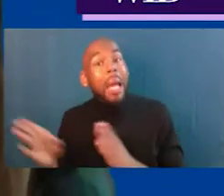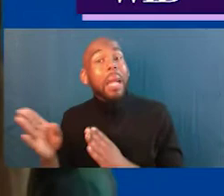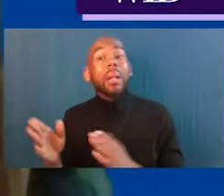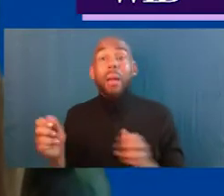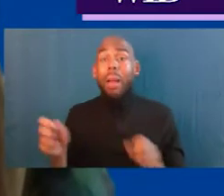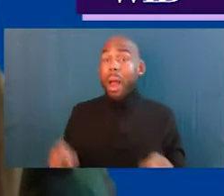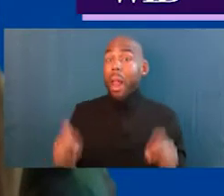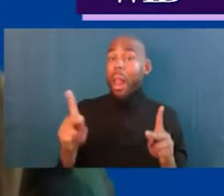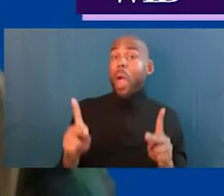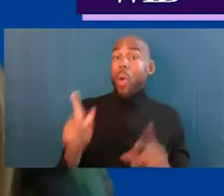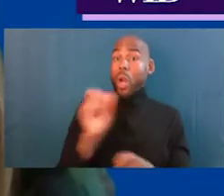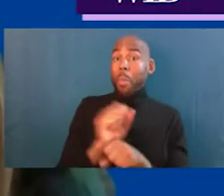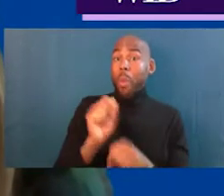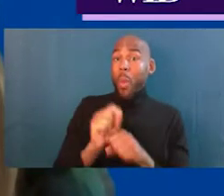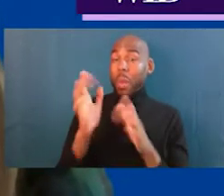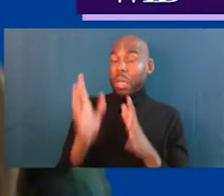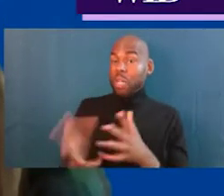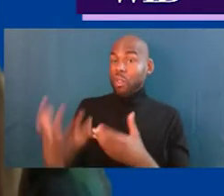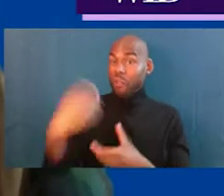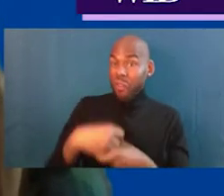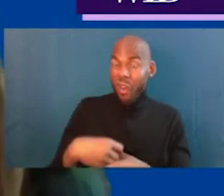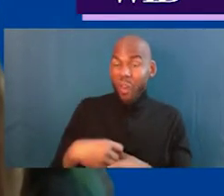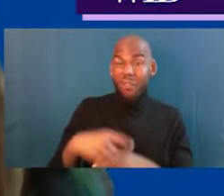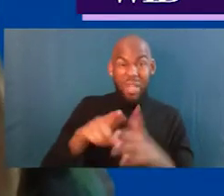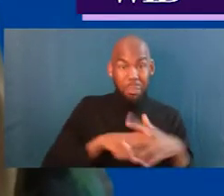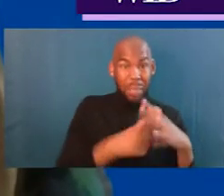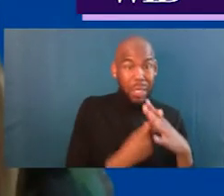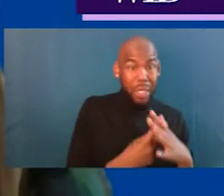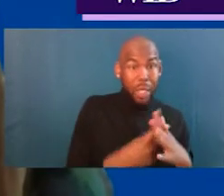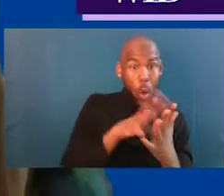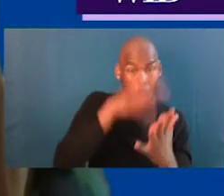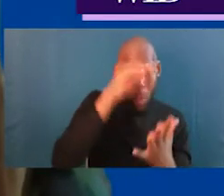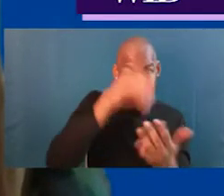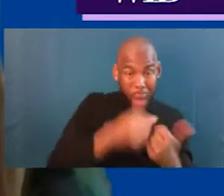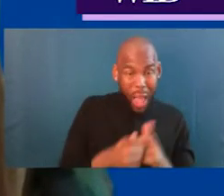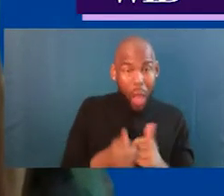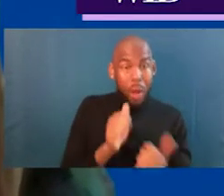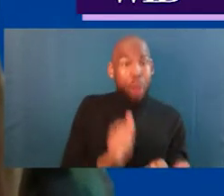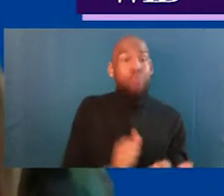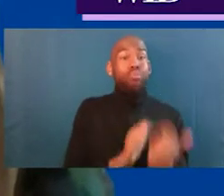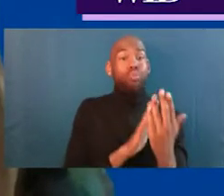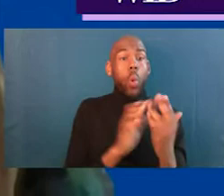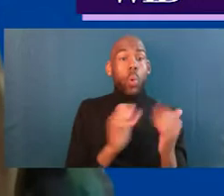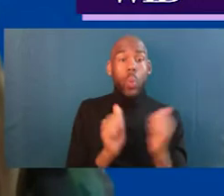letting employees get involved upfront and learn how to do it and approach it with a